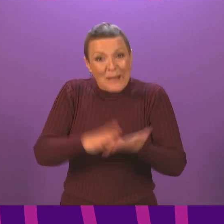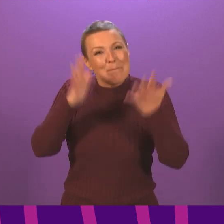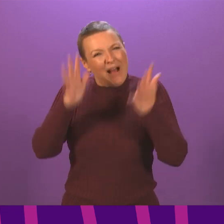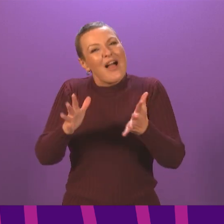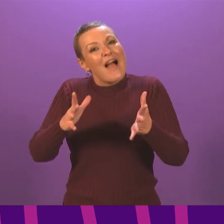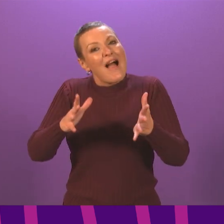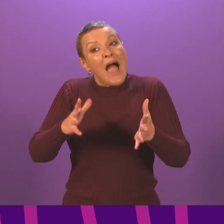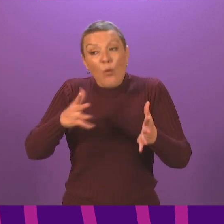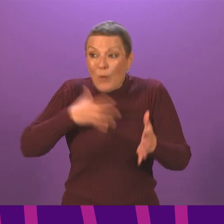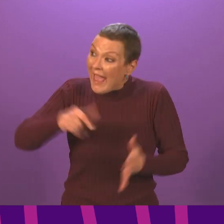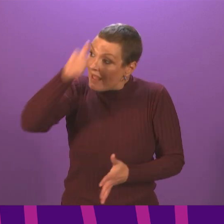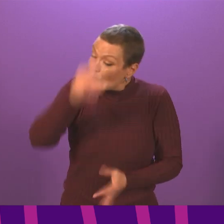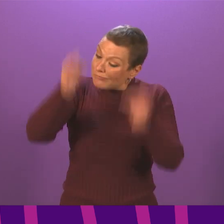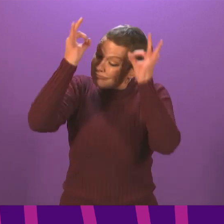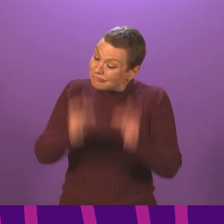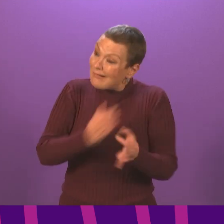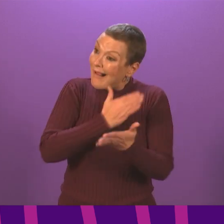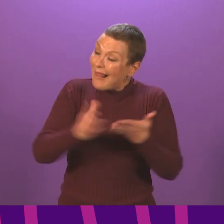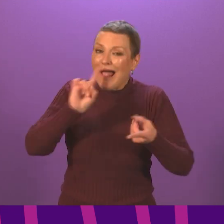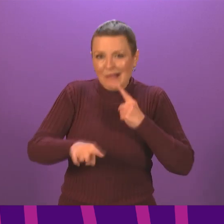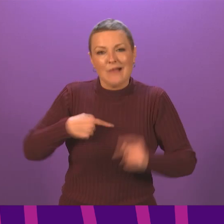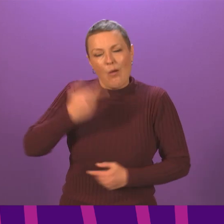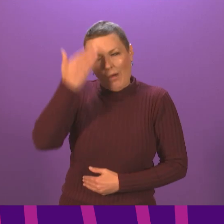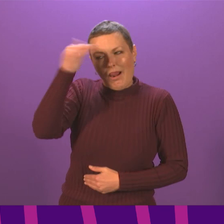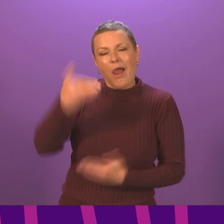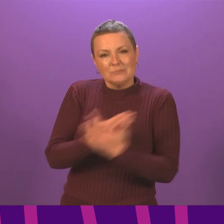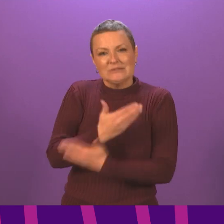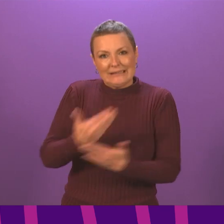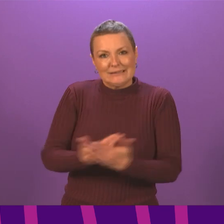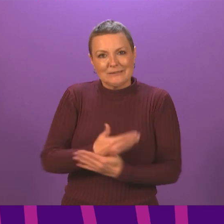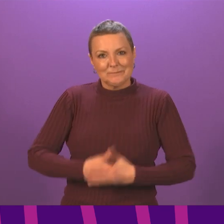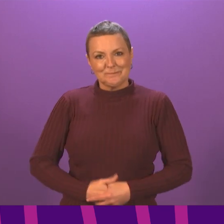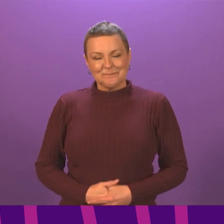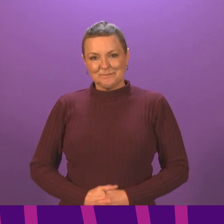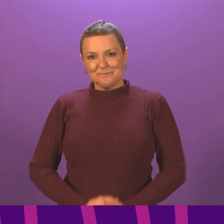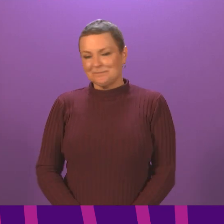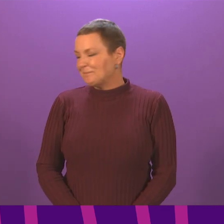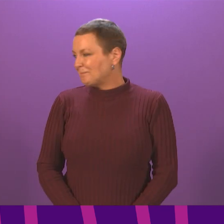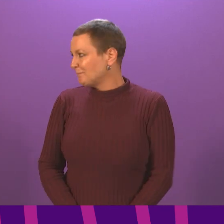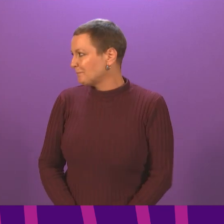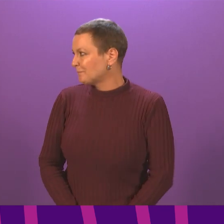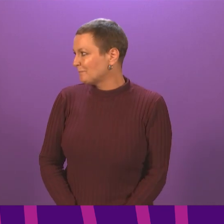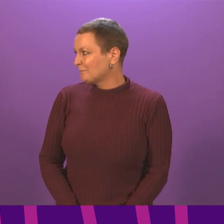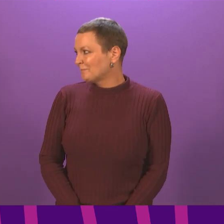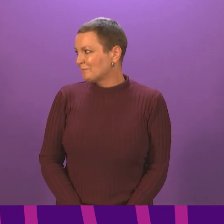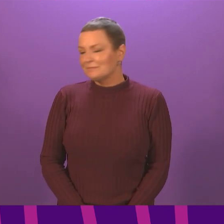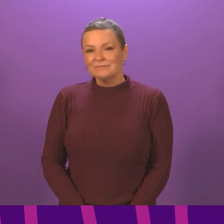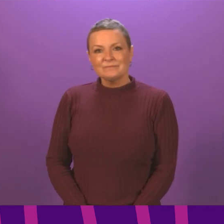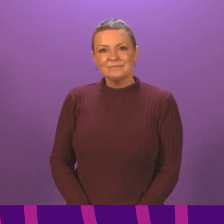and Mr Cameron have asked, and, as soon as the position is clear, I will make sure that